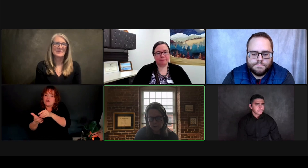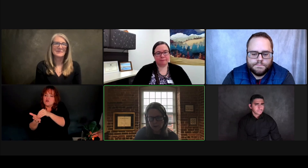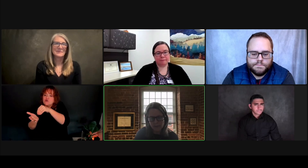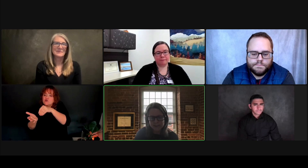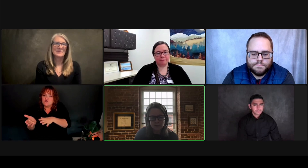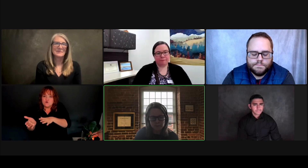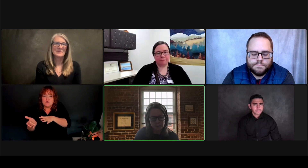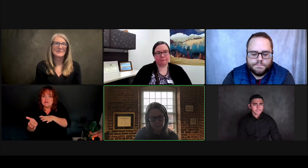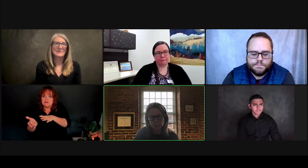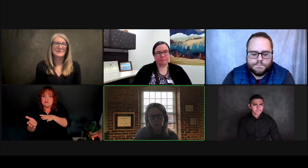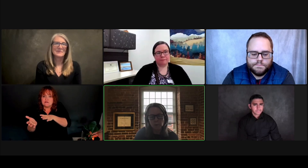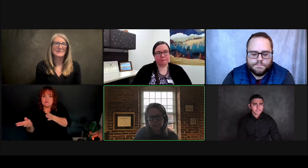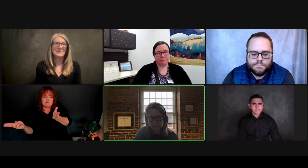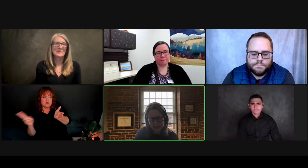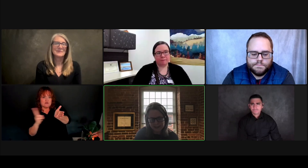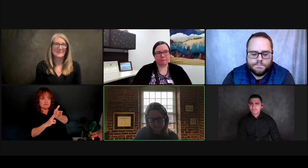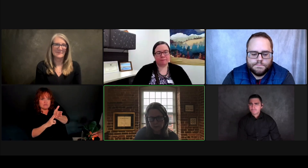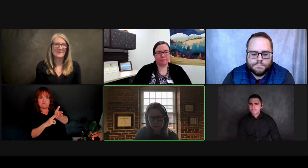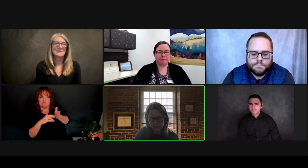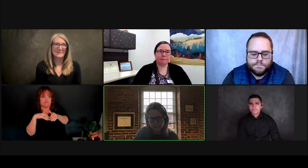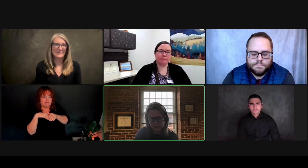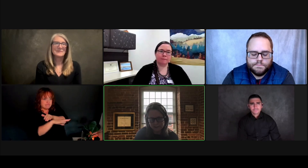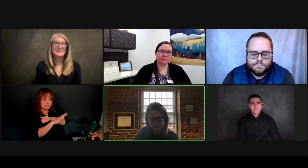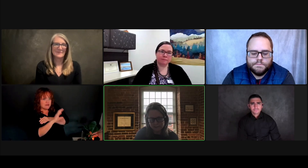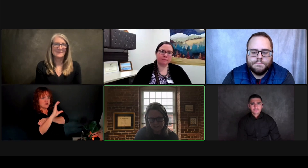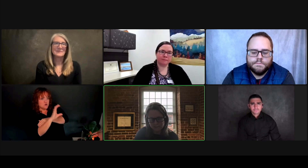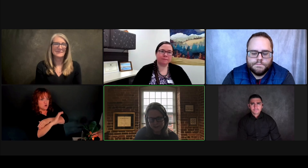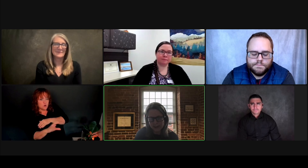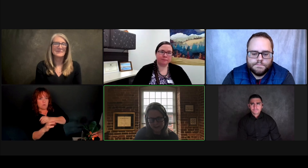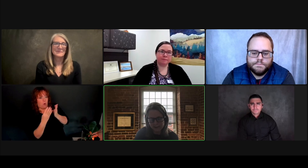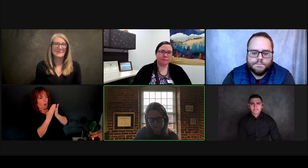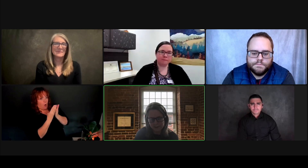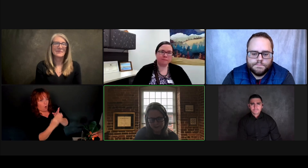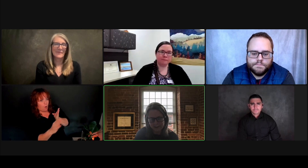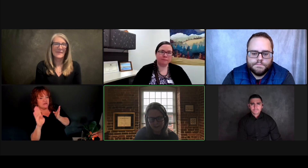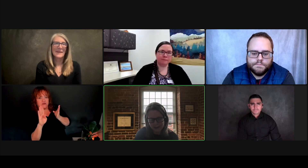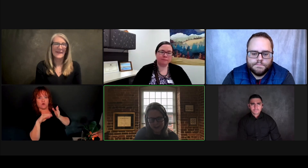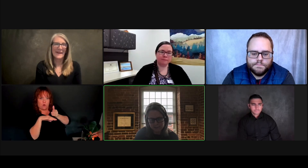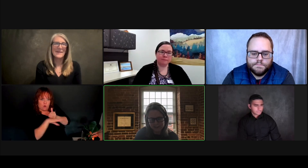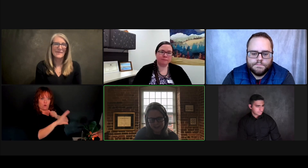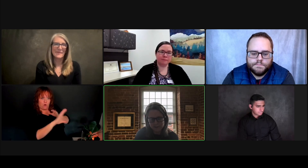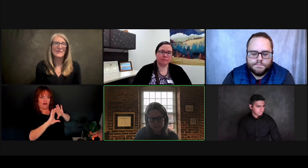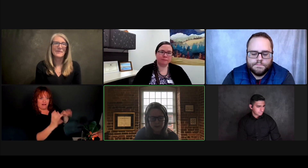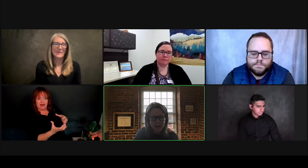on that Zoom room or opens that door to on campus classroom.